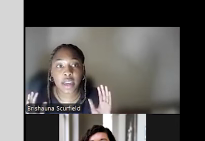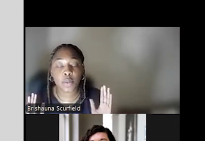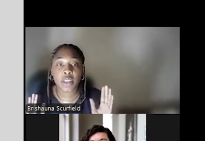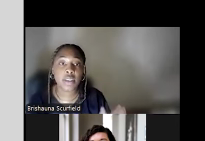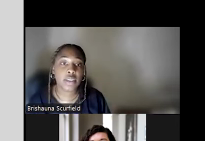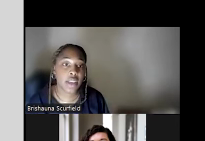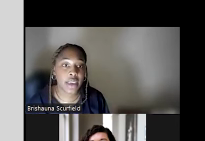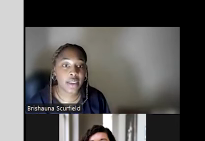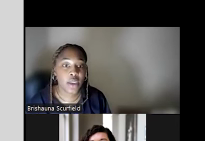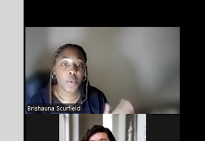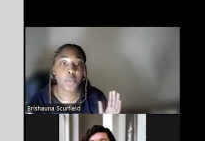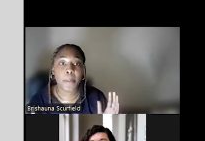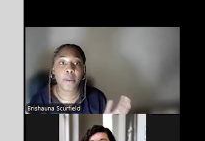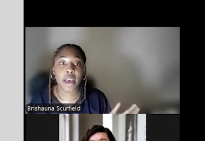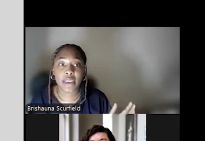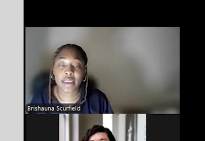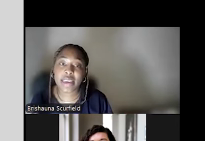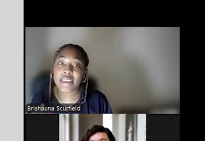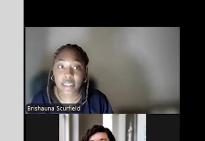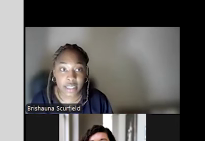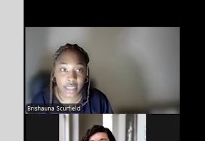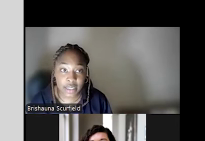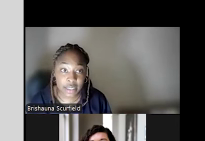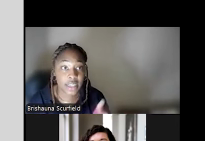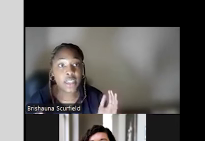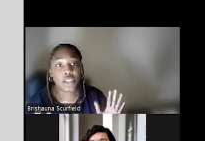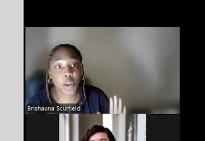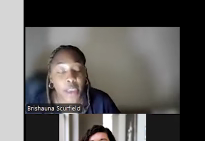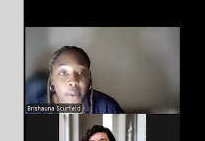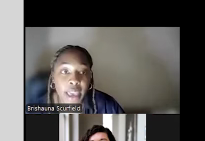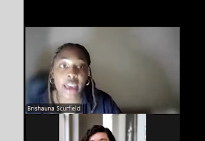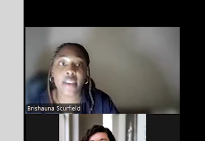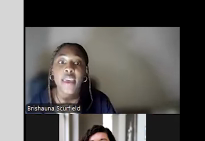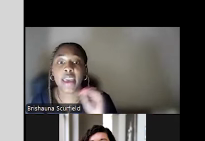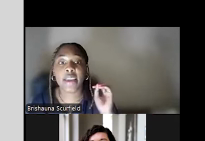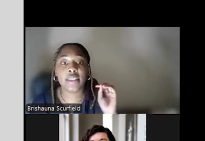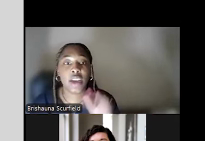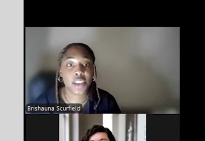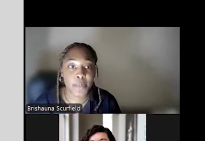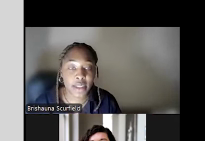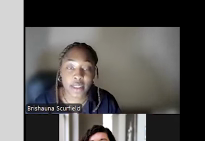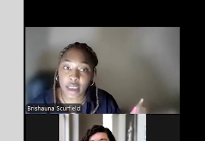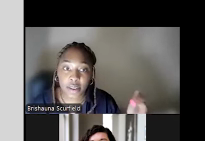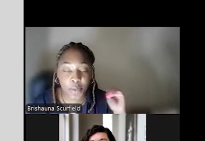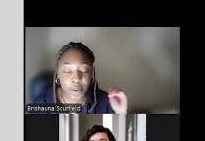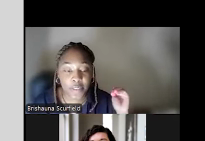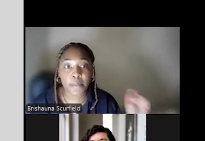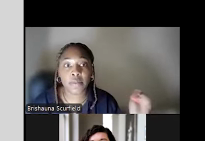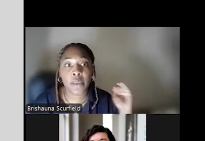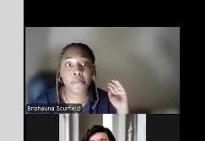actually looks like when we apply it in context. So, here we have a document that we purposefully